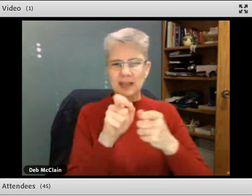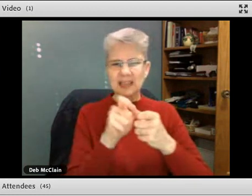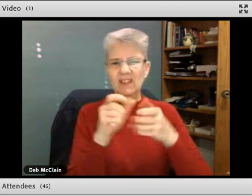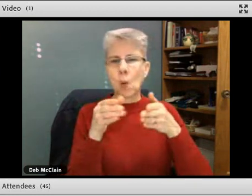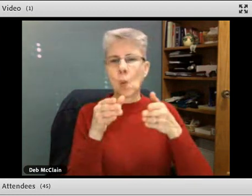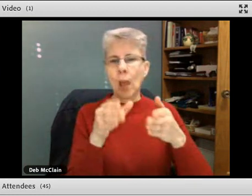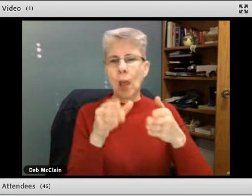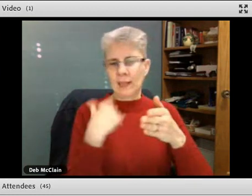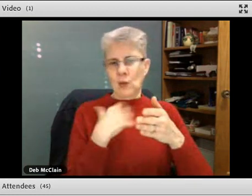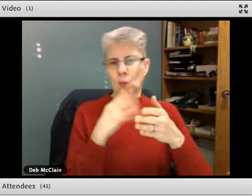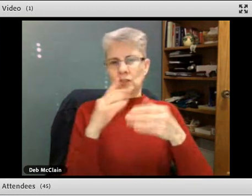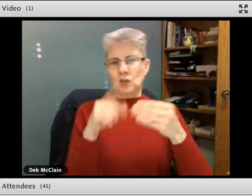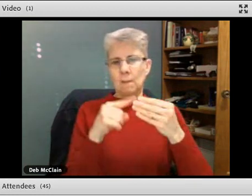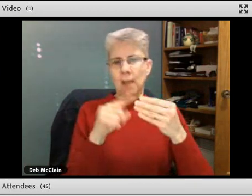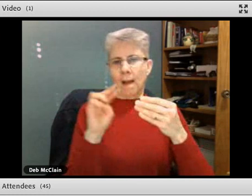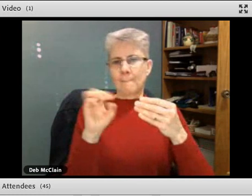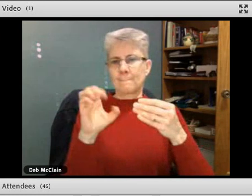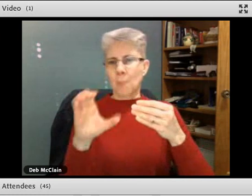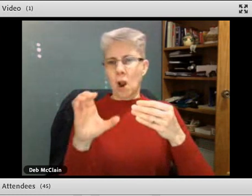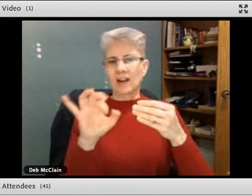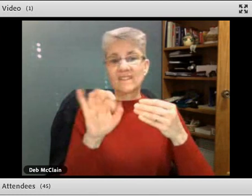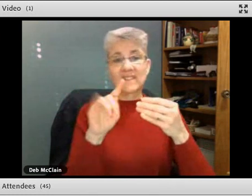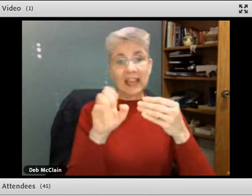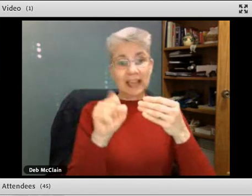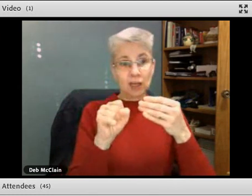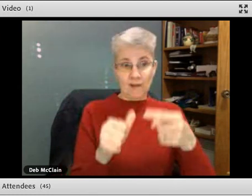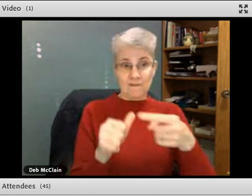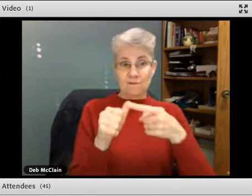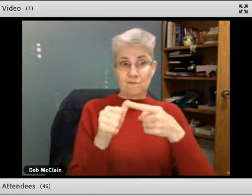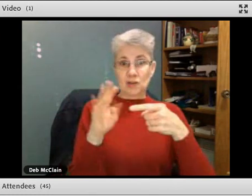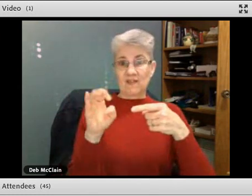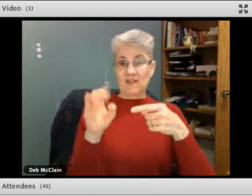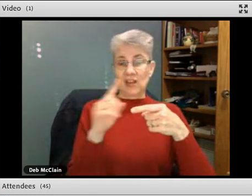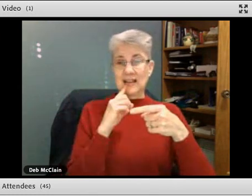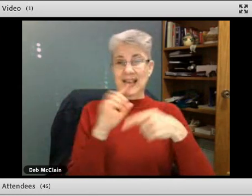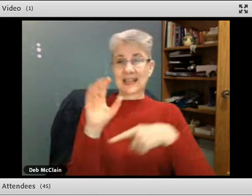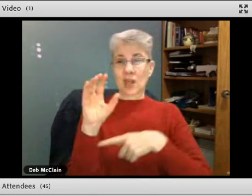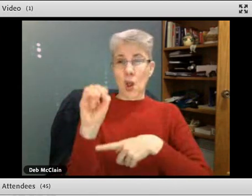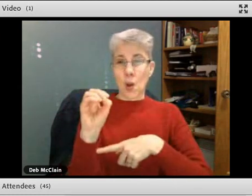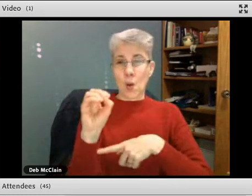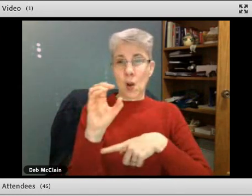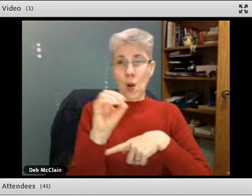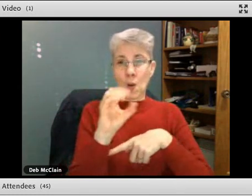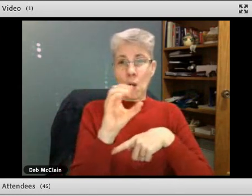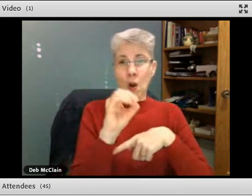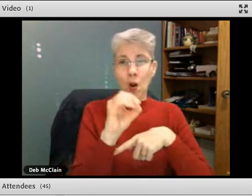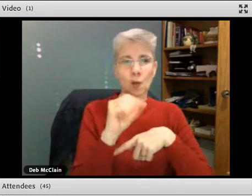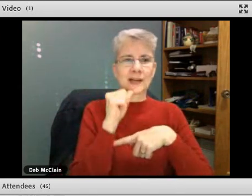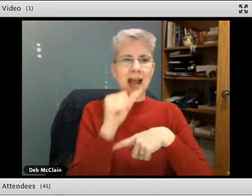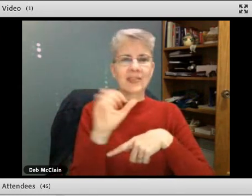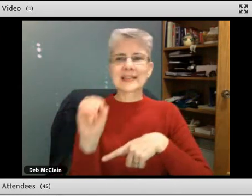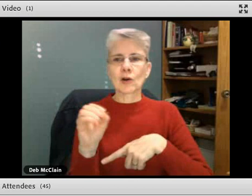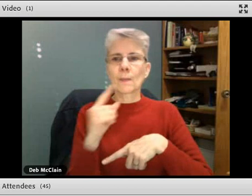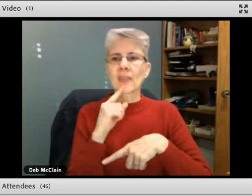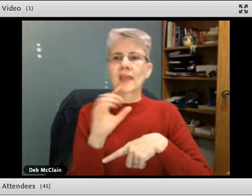And so the first field I would say, is the 000 field, not the zero field, but the 000 field.